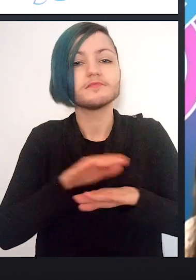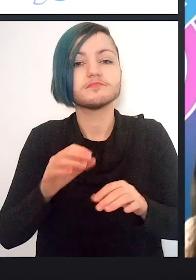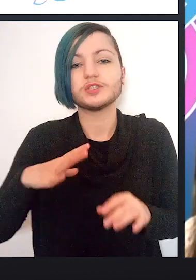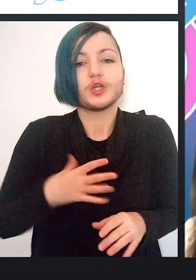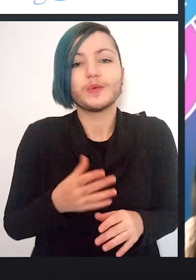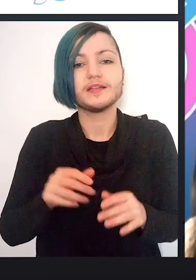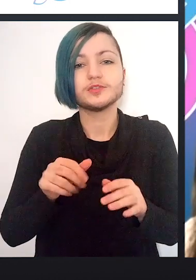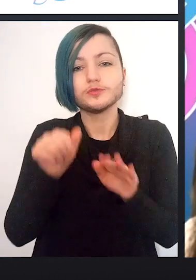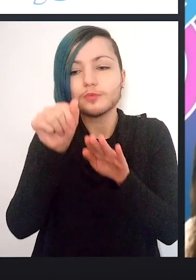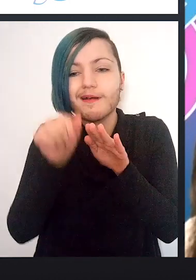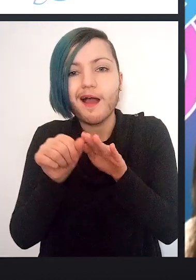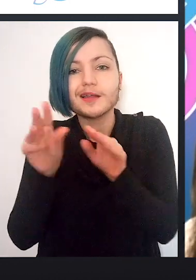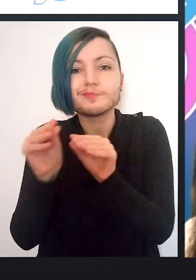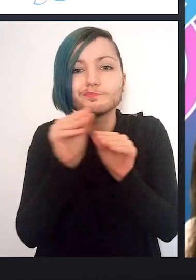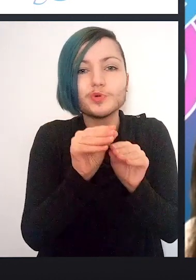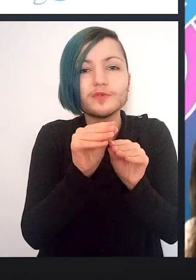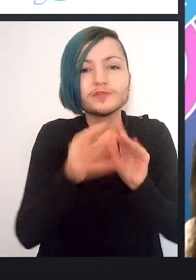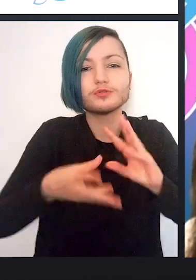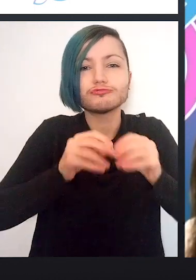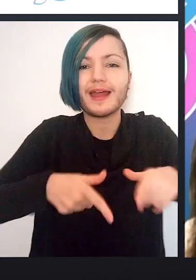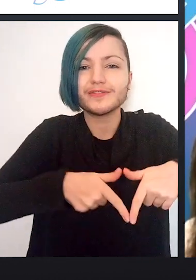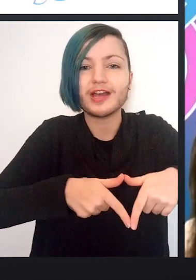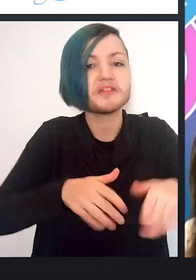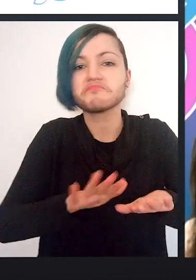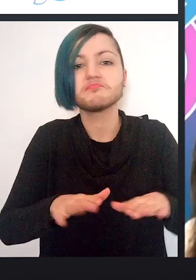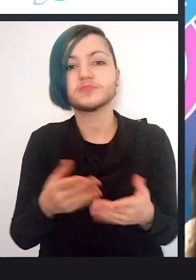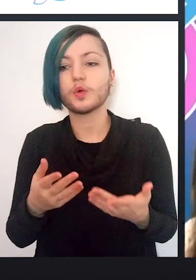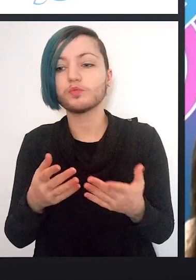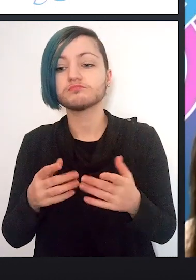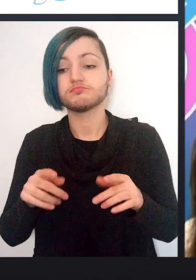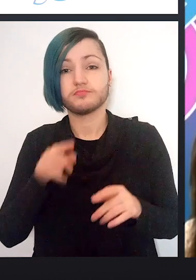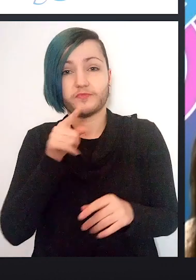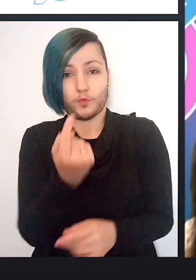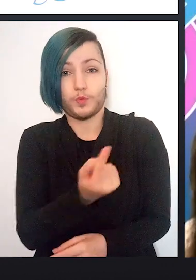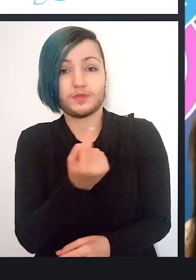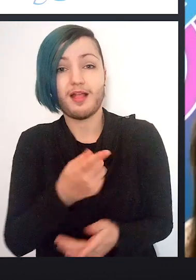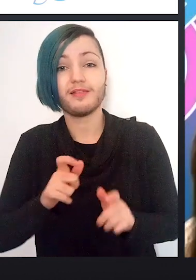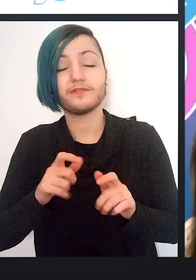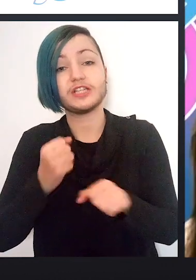So the prostate gland for you is still accessible if a GP needed to examine you